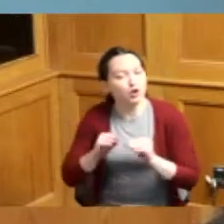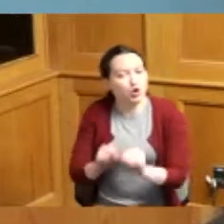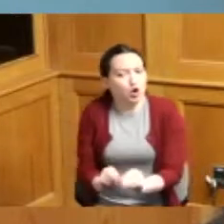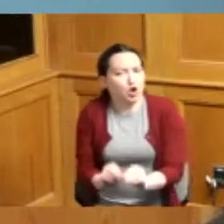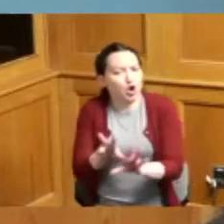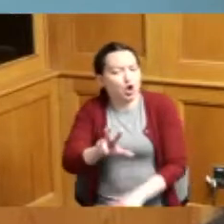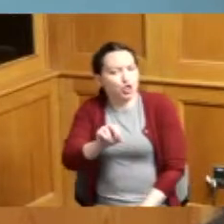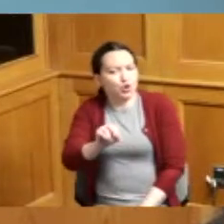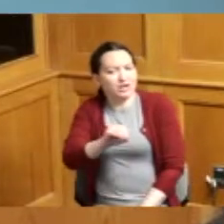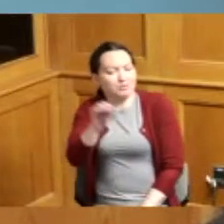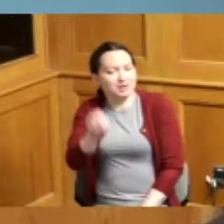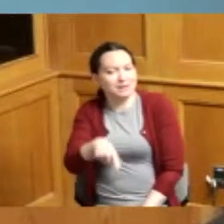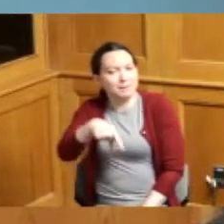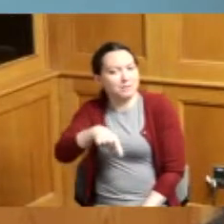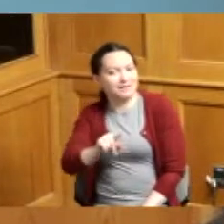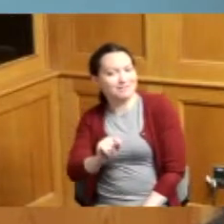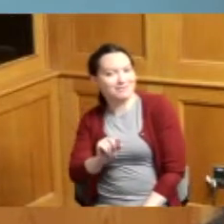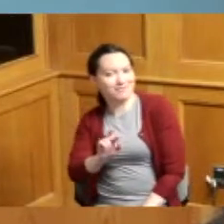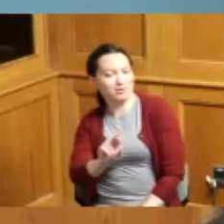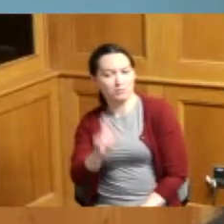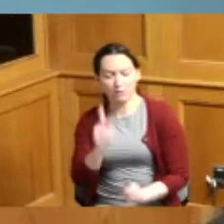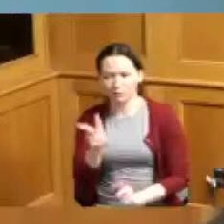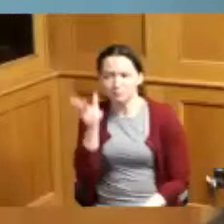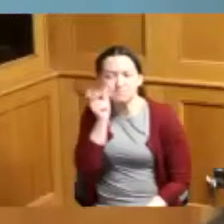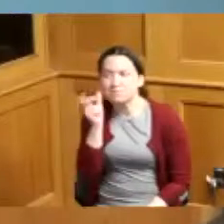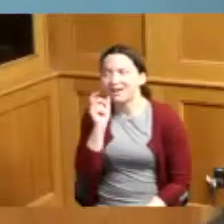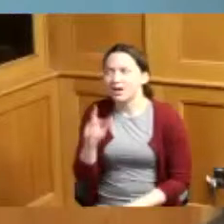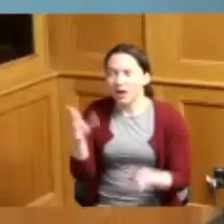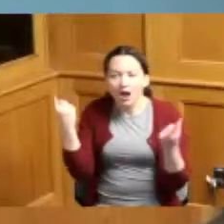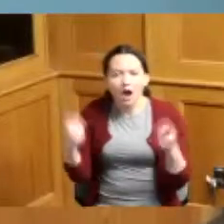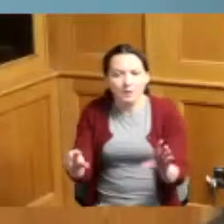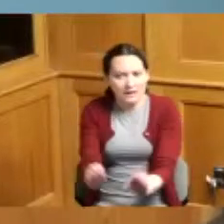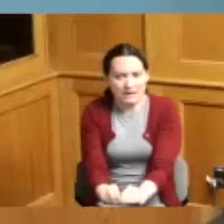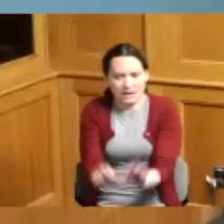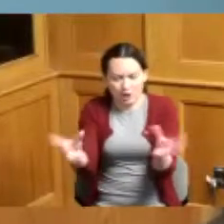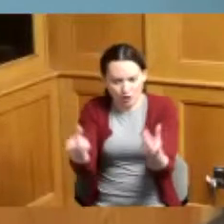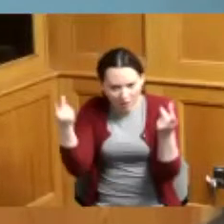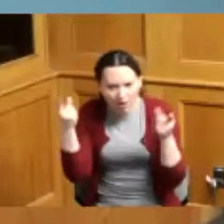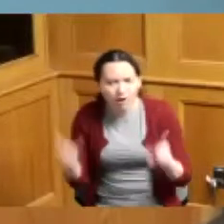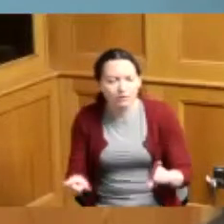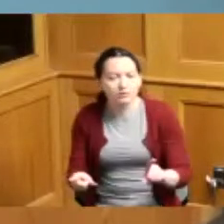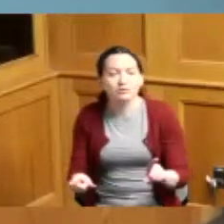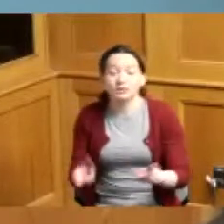PTR that people are listening to we made it very clear when we did it that admit we may not